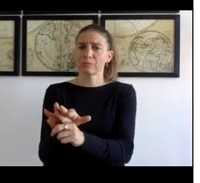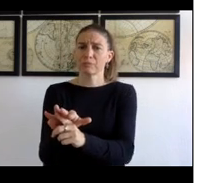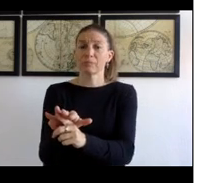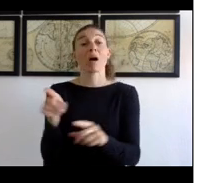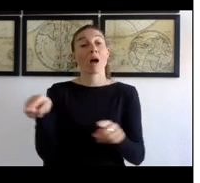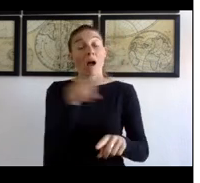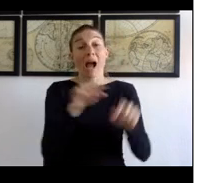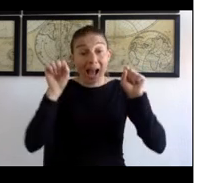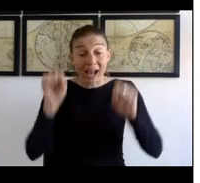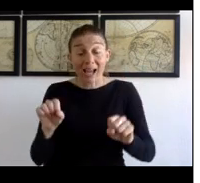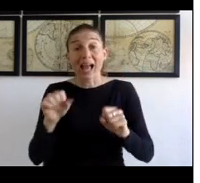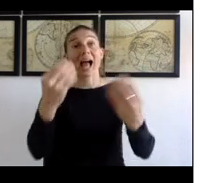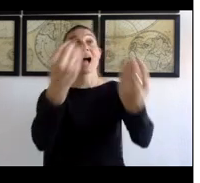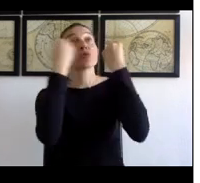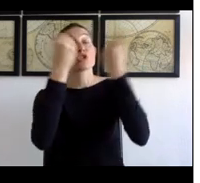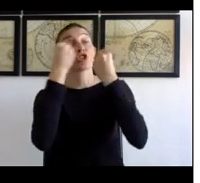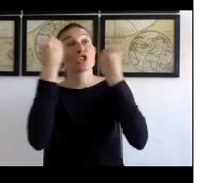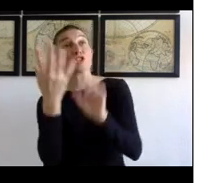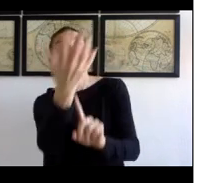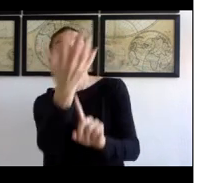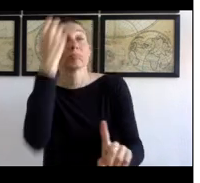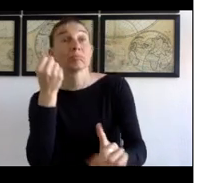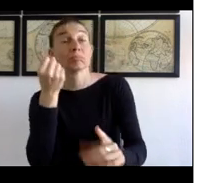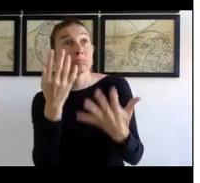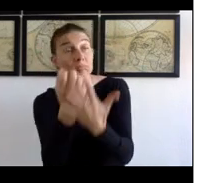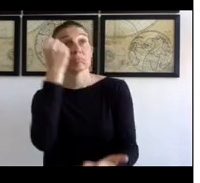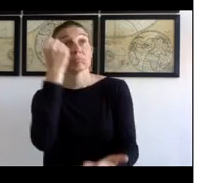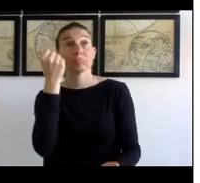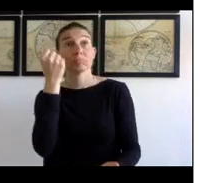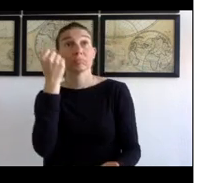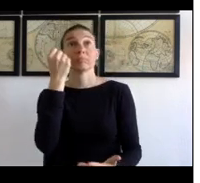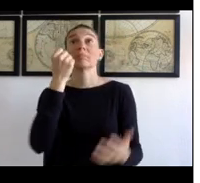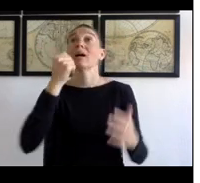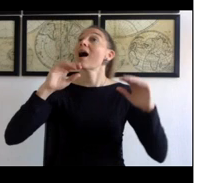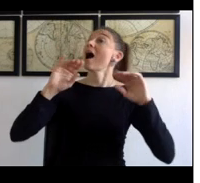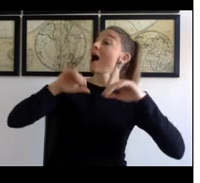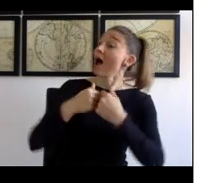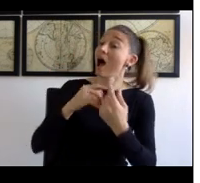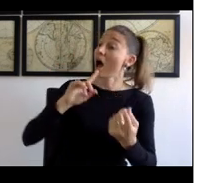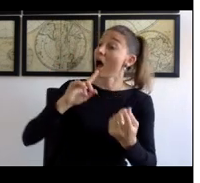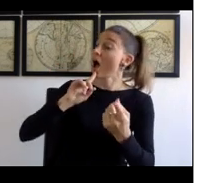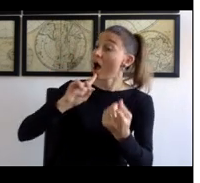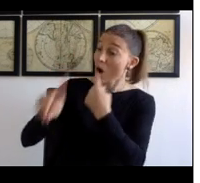These are the questions that can be best answered by appropriate data.